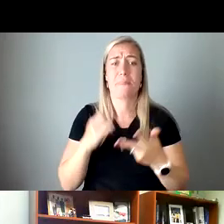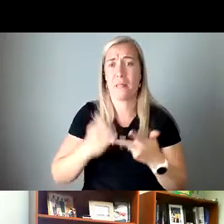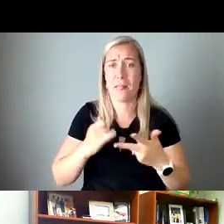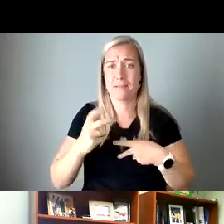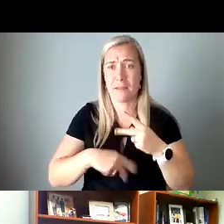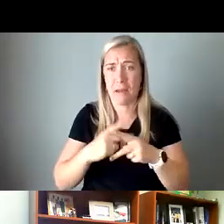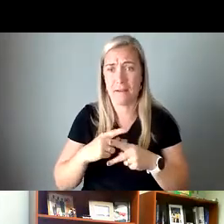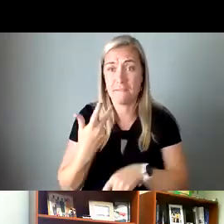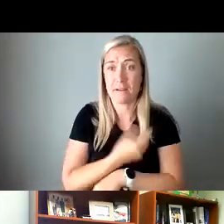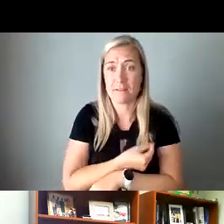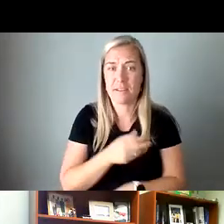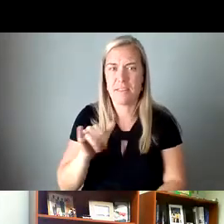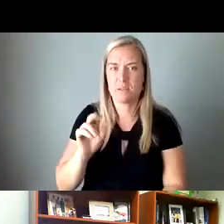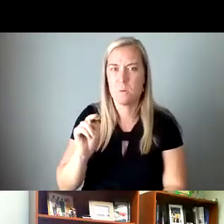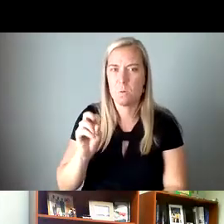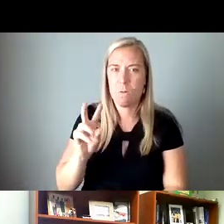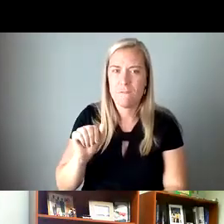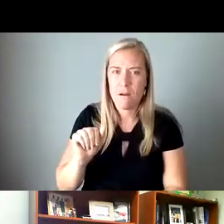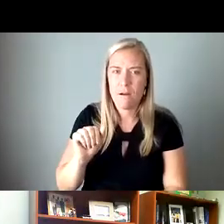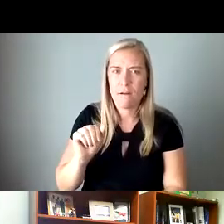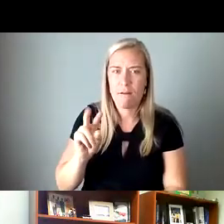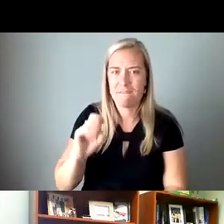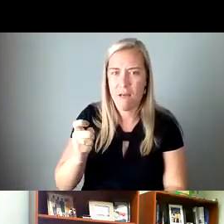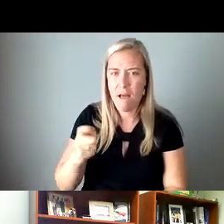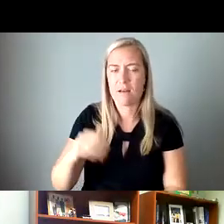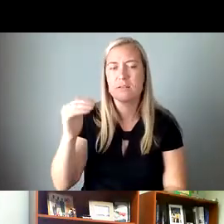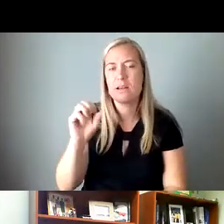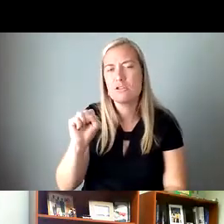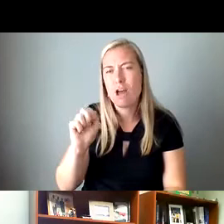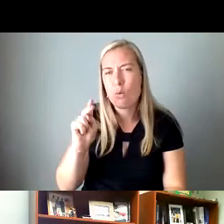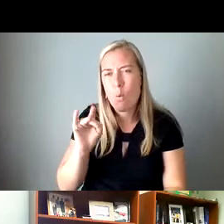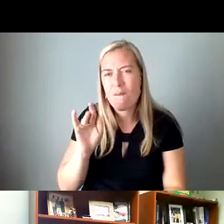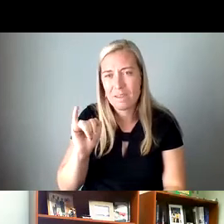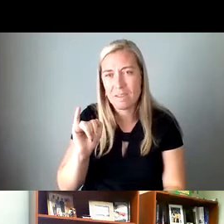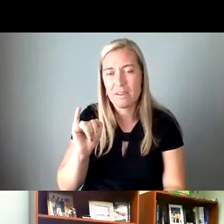is how the Novovax and Sanofi vaccines are being made, which will be probably available either late